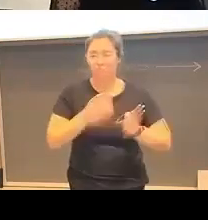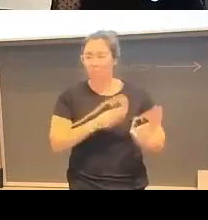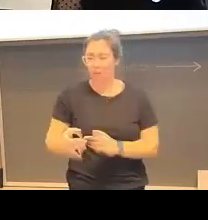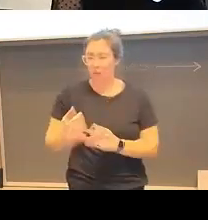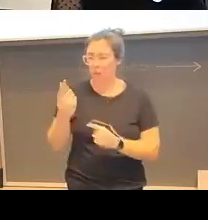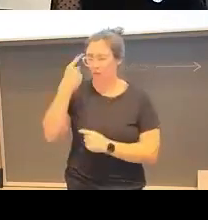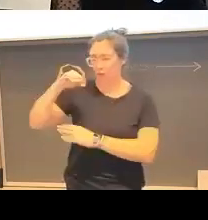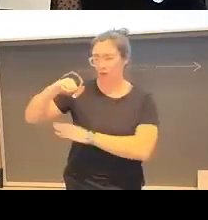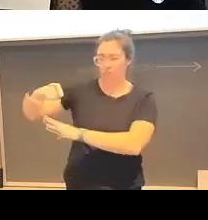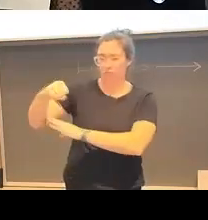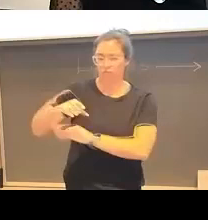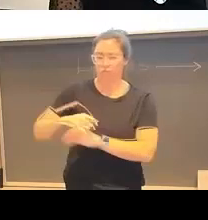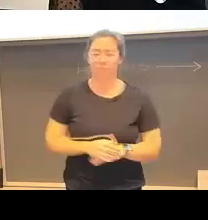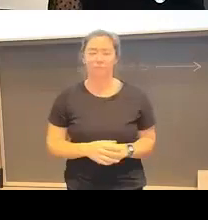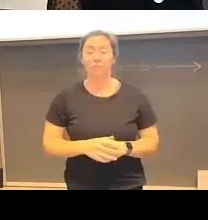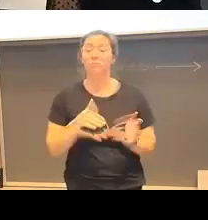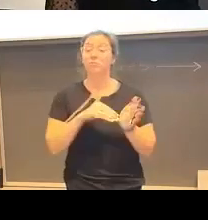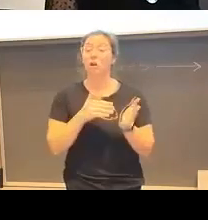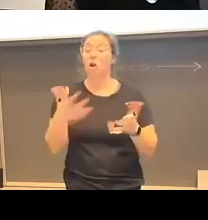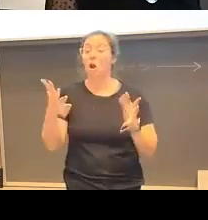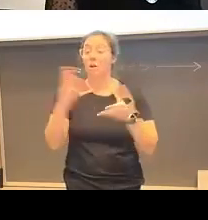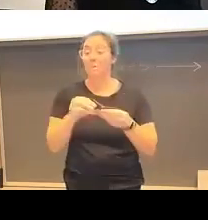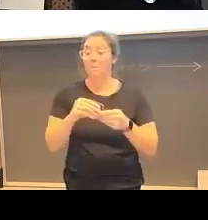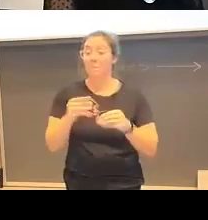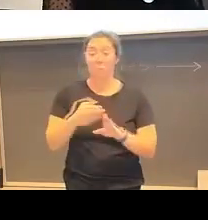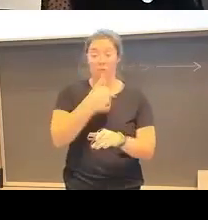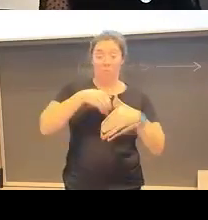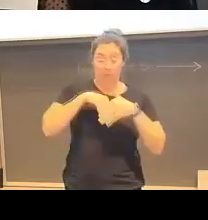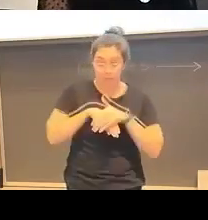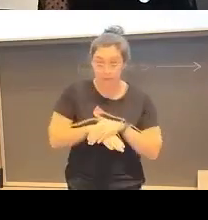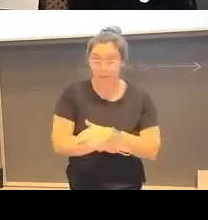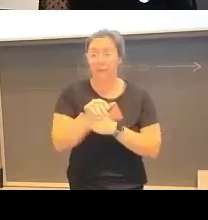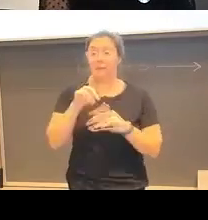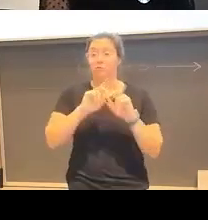as Dr McDaniel mentioned just prior to my entry in the department Atul Gand had written that piece in